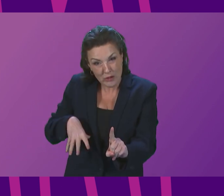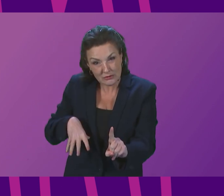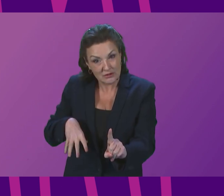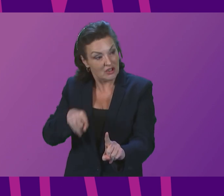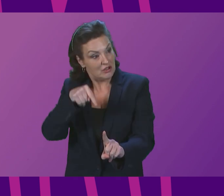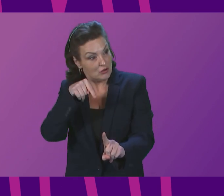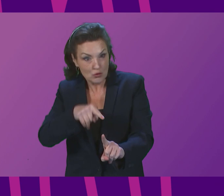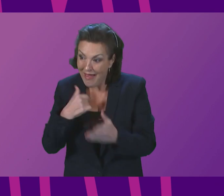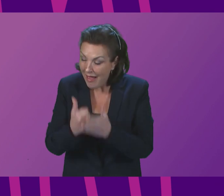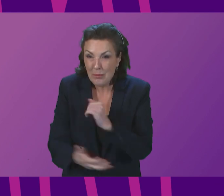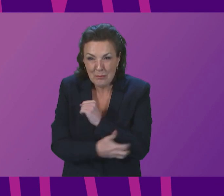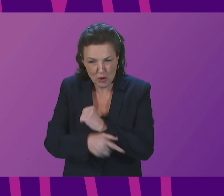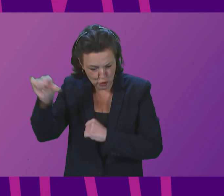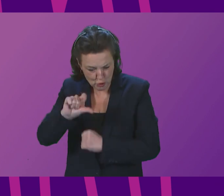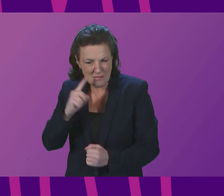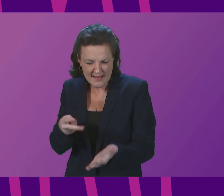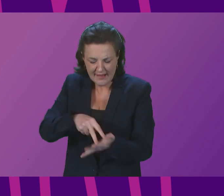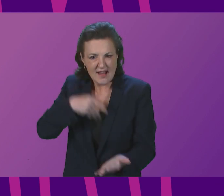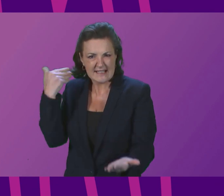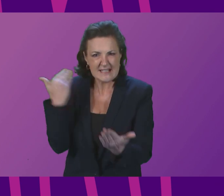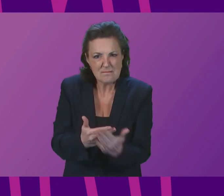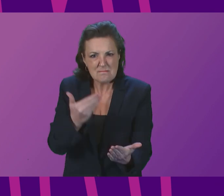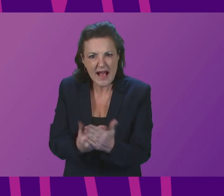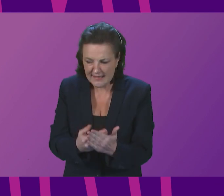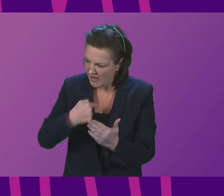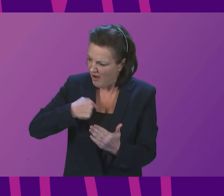and resources be taken out of the hands of Rishi Sunak and his type and put into the